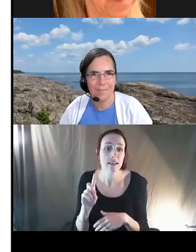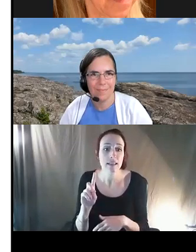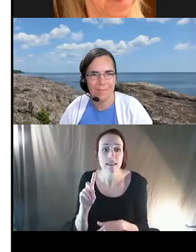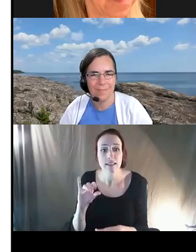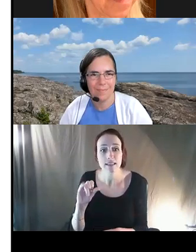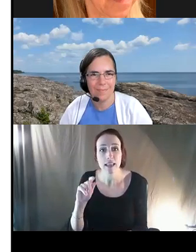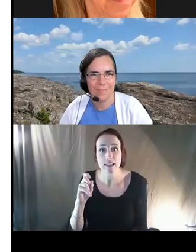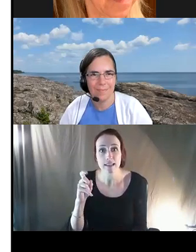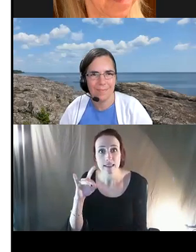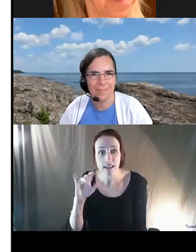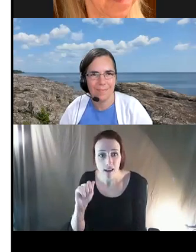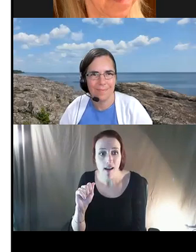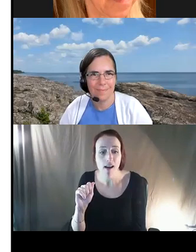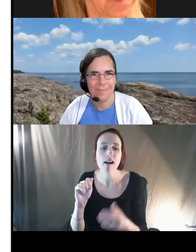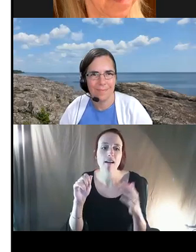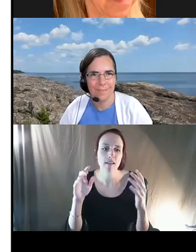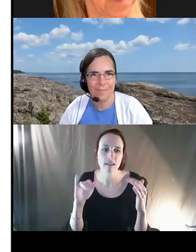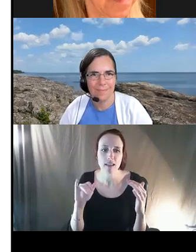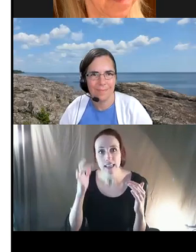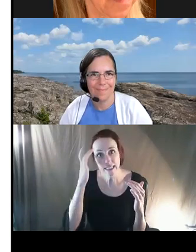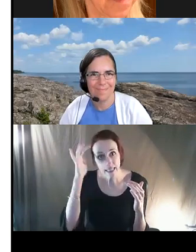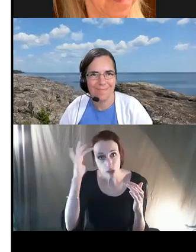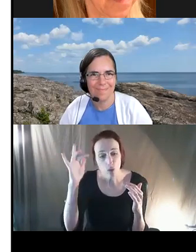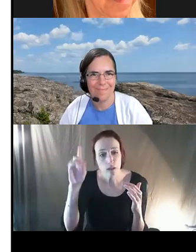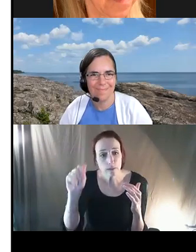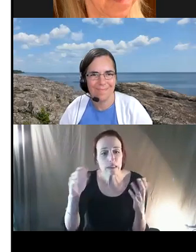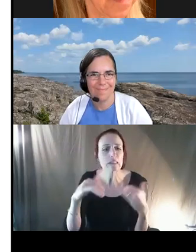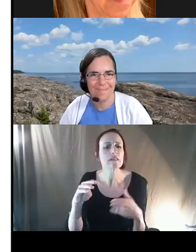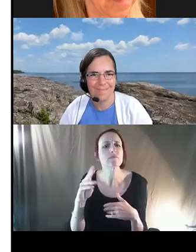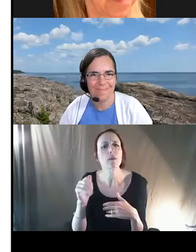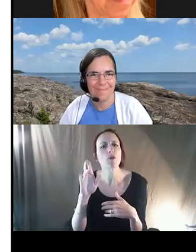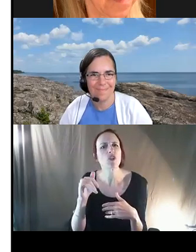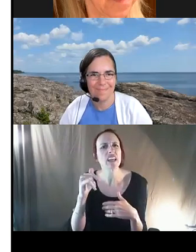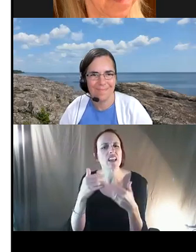intellectual disabilities, memory loss, and I am just getting started.